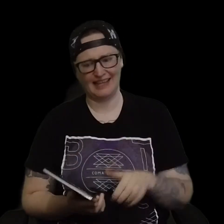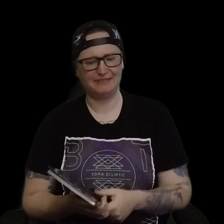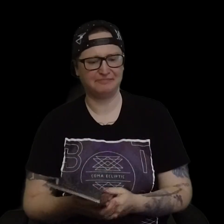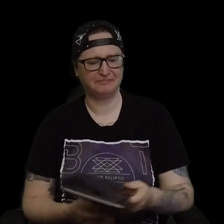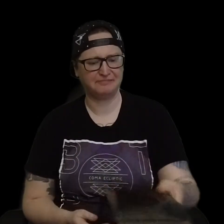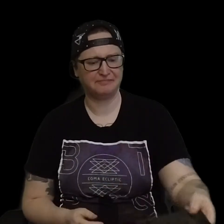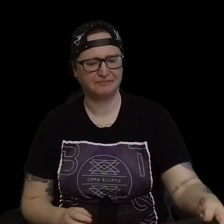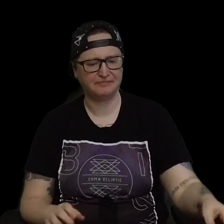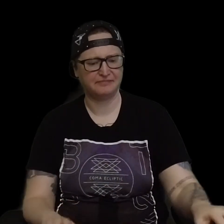very nice